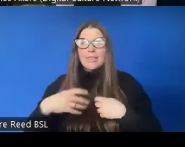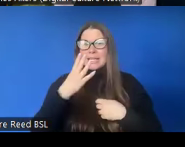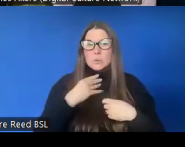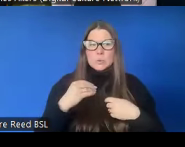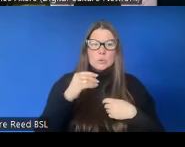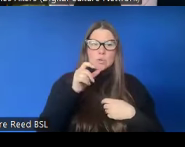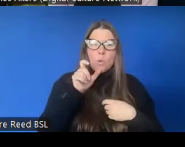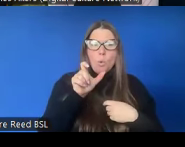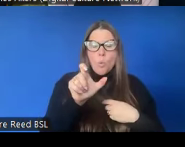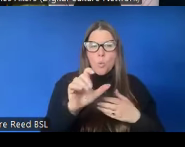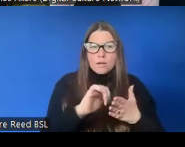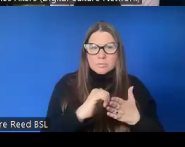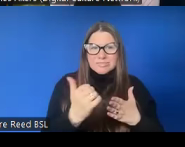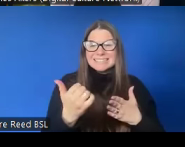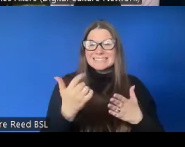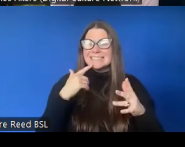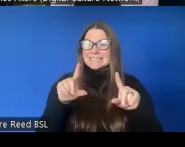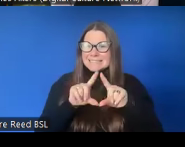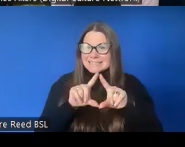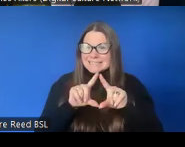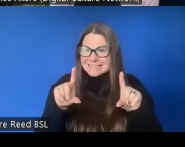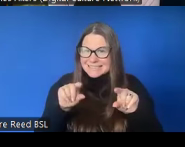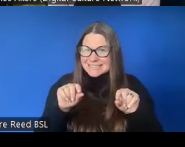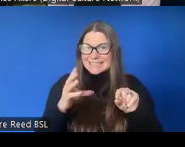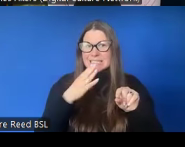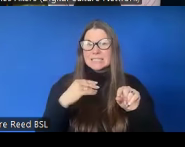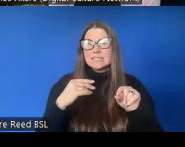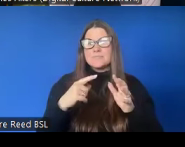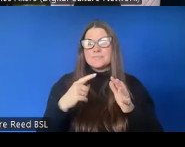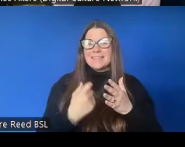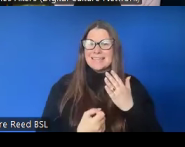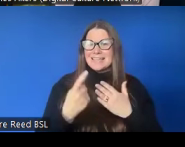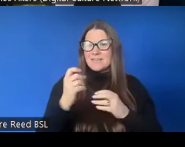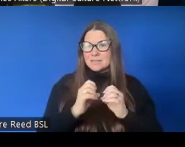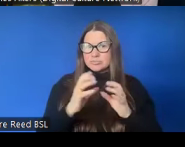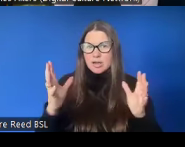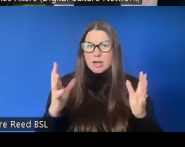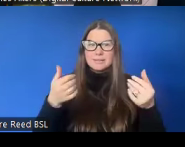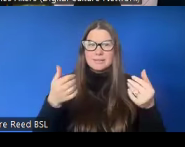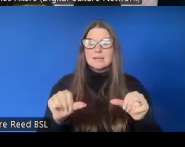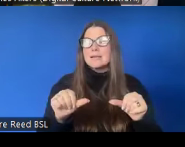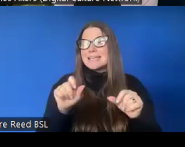for ticketing, Eventbrite, MailChimp for their email campaigns,